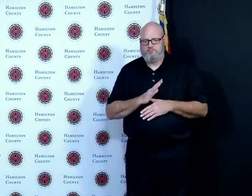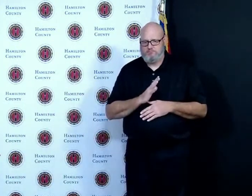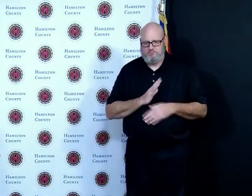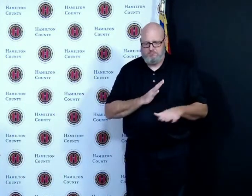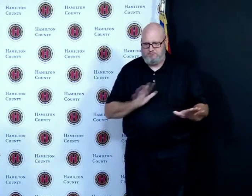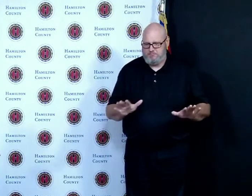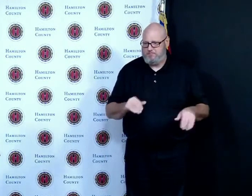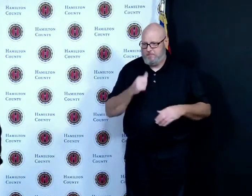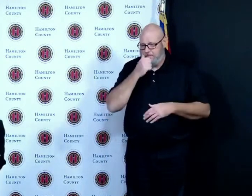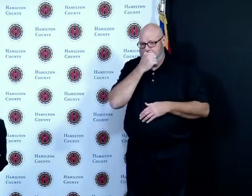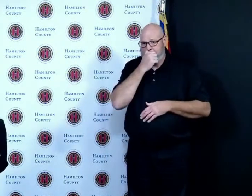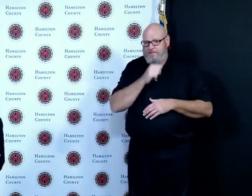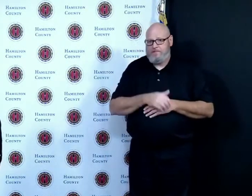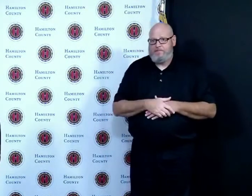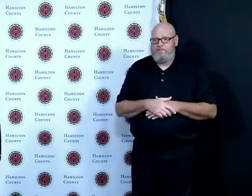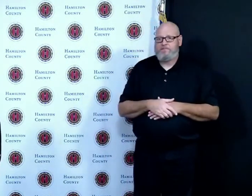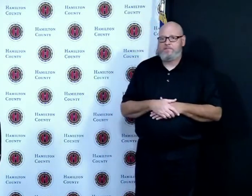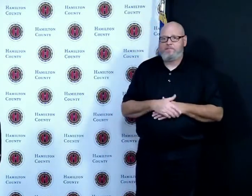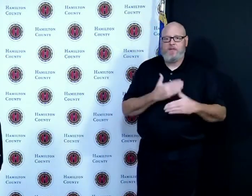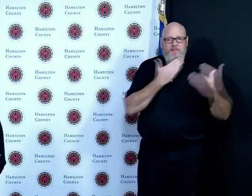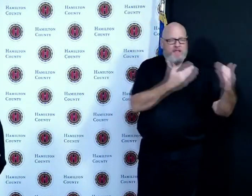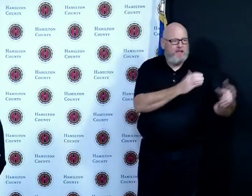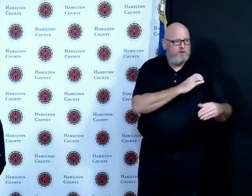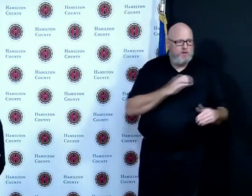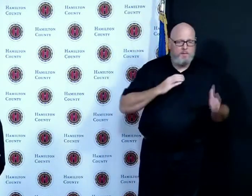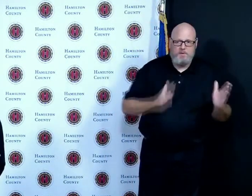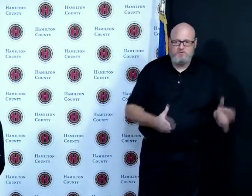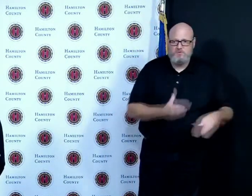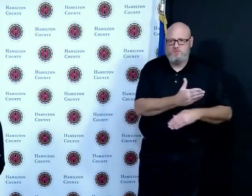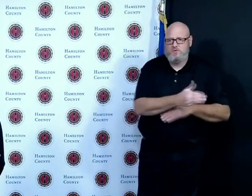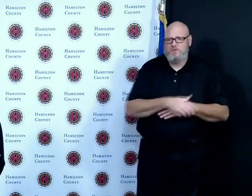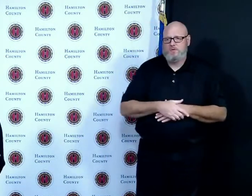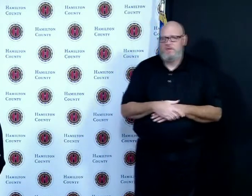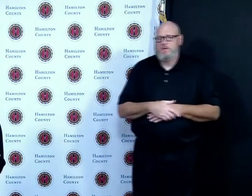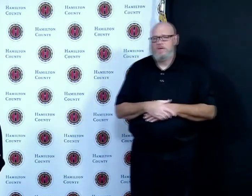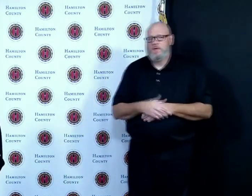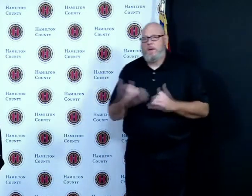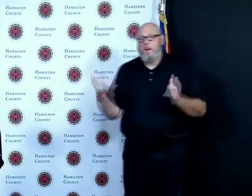Governor's plan is to use many of our partners to make this happen there are about 12 partners